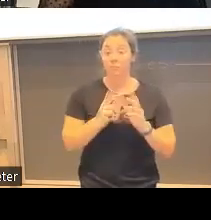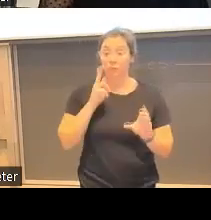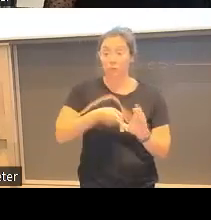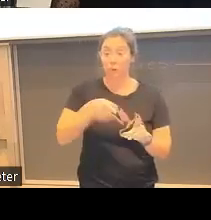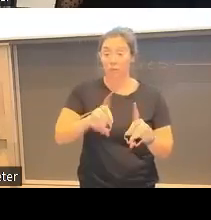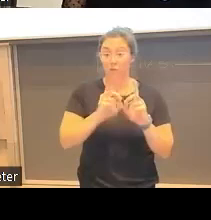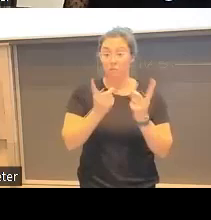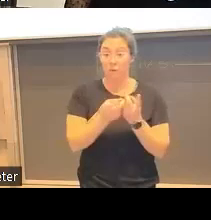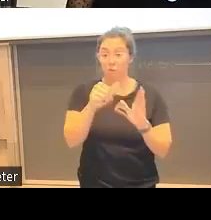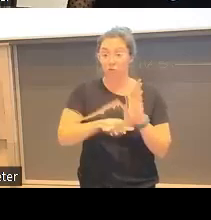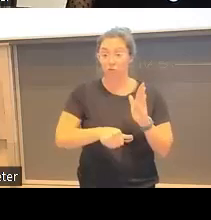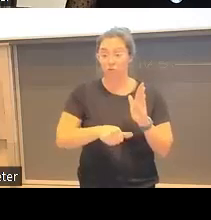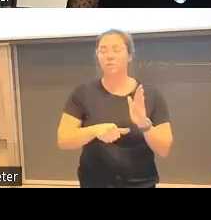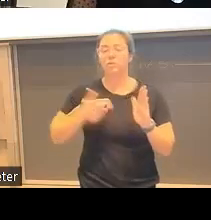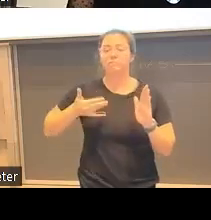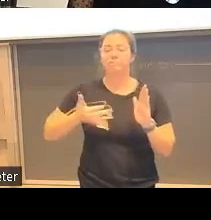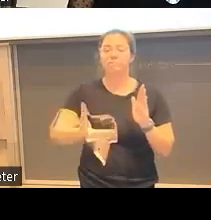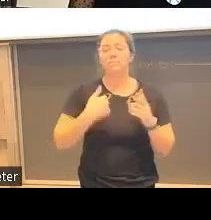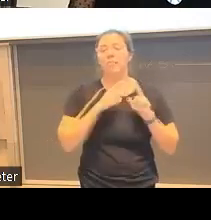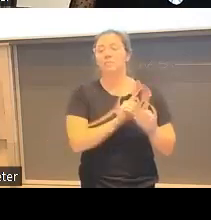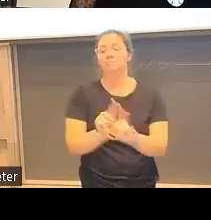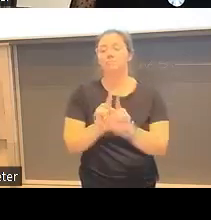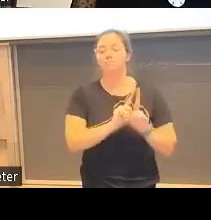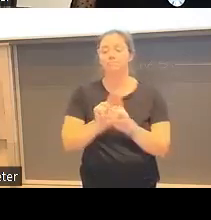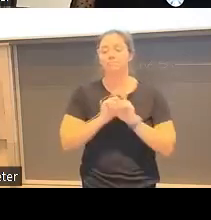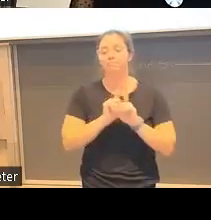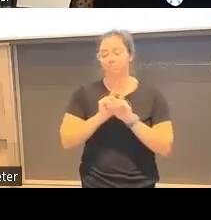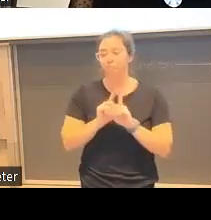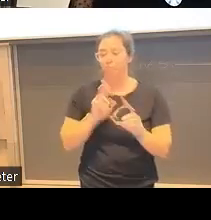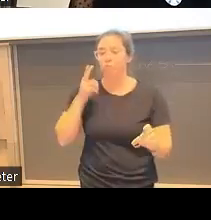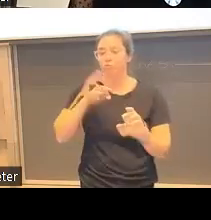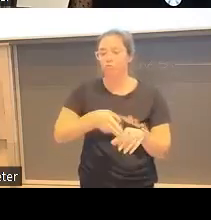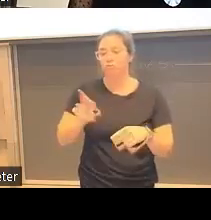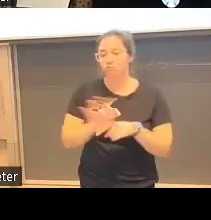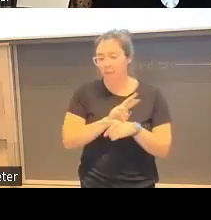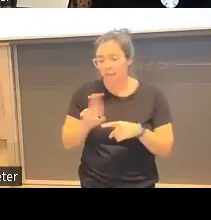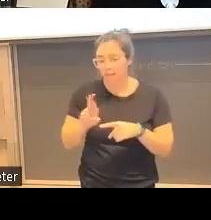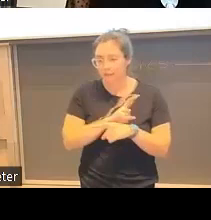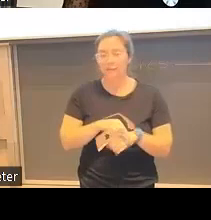I spent my first several months shadowing joining residents anywhere from their intern year to a pg7